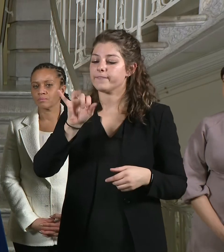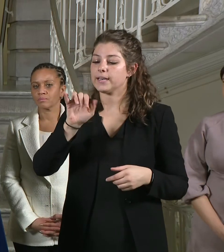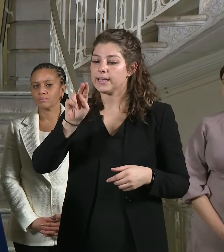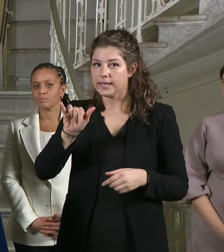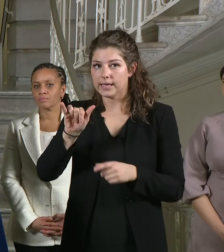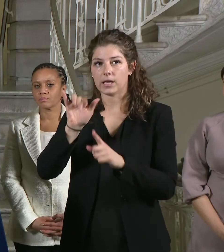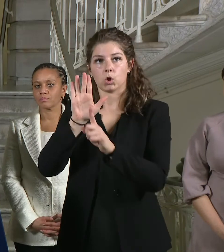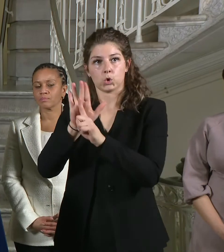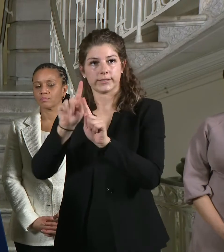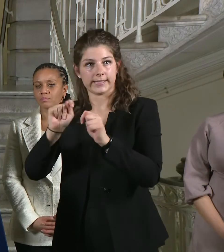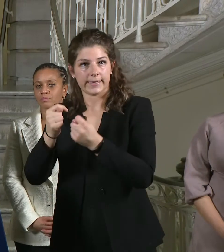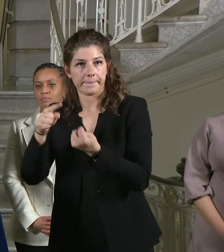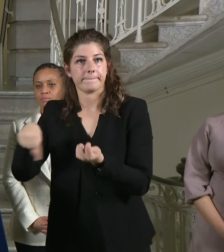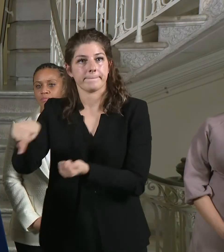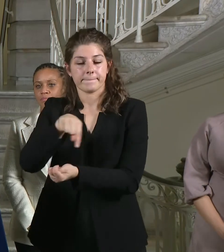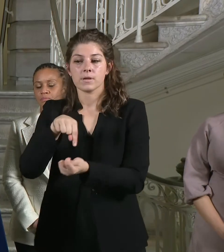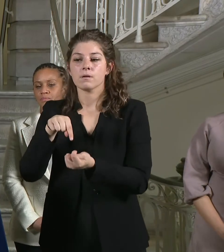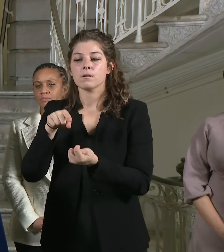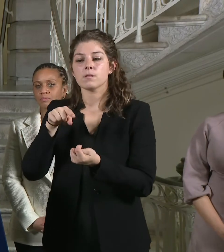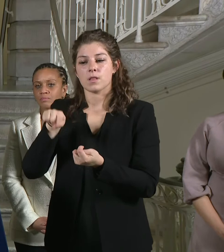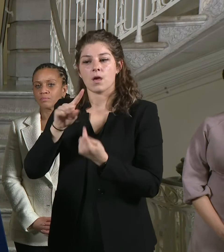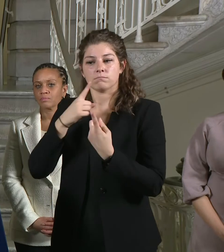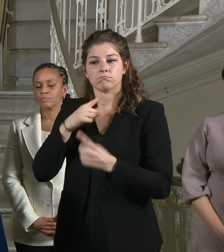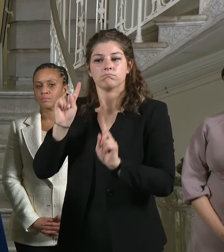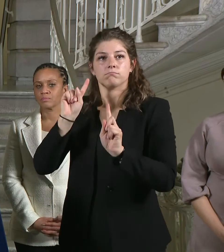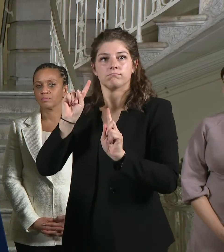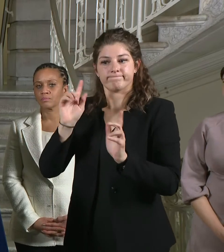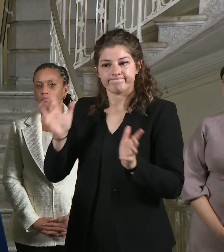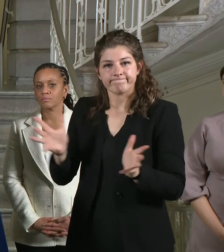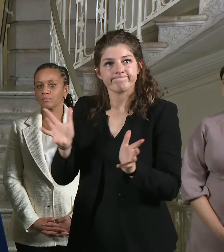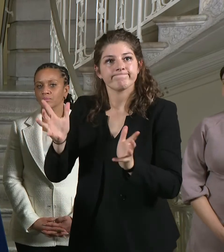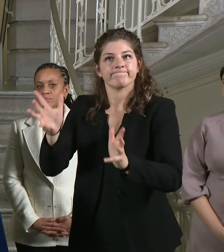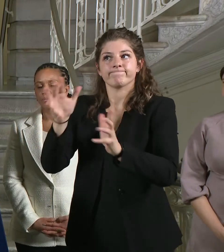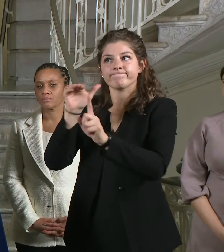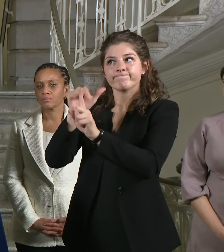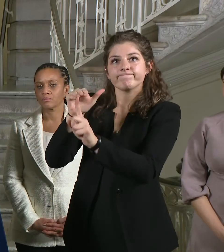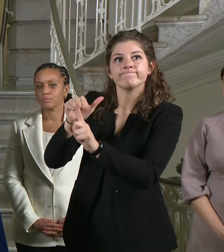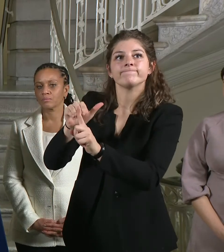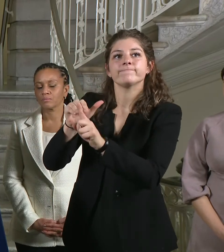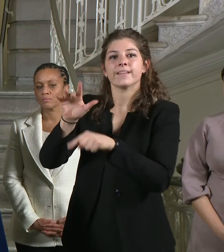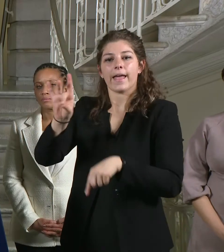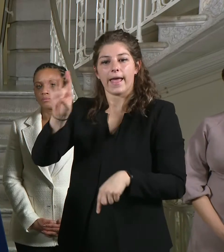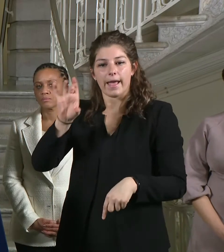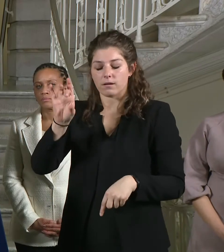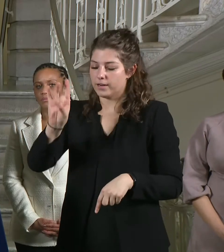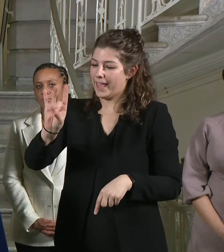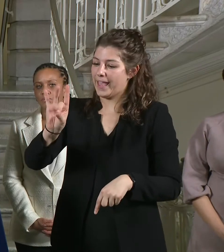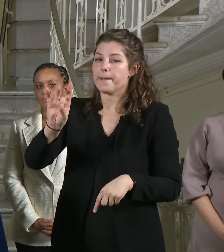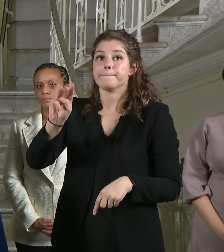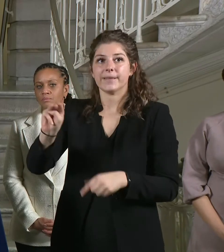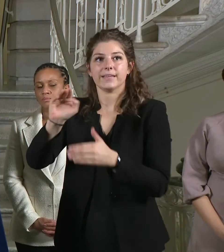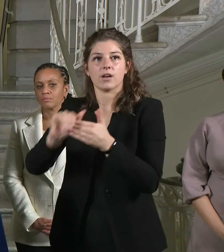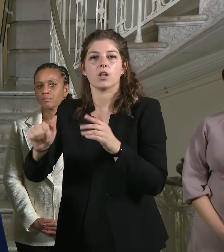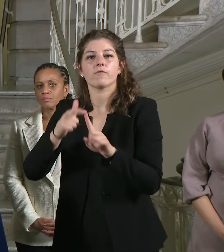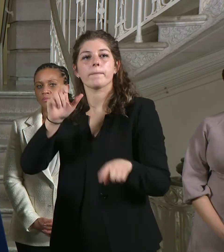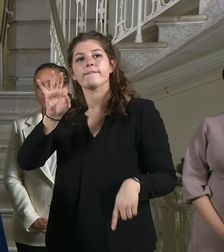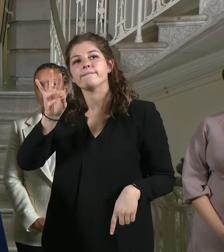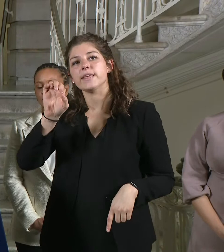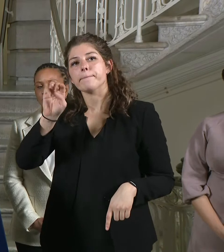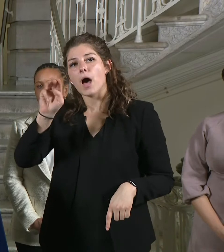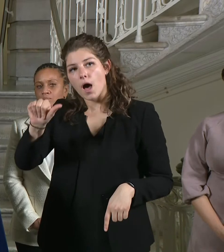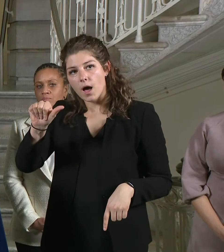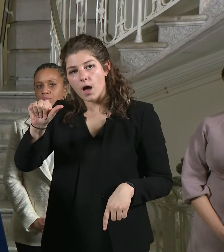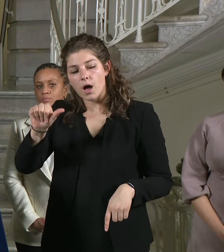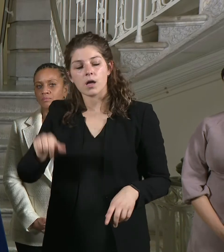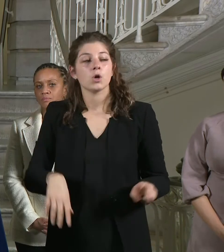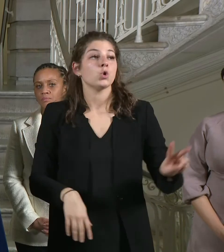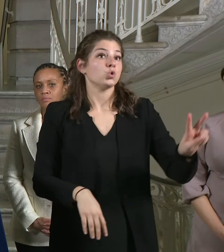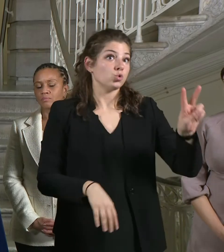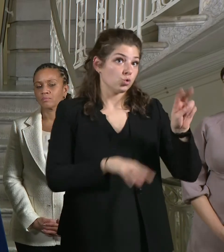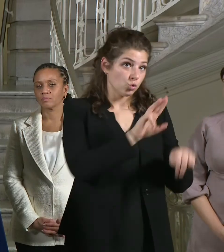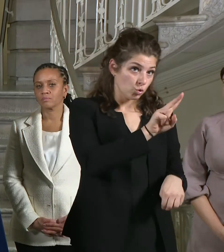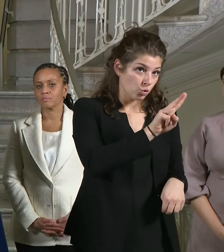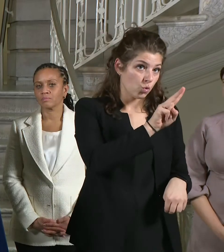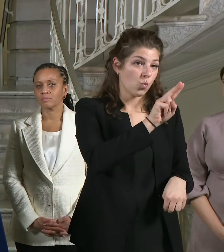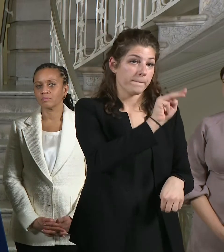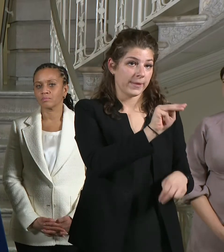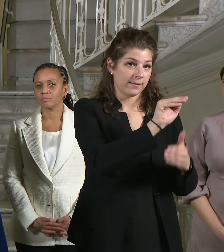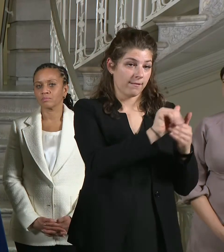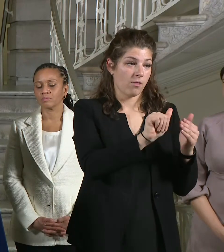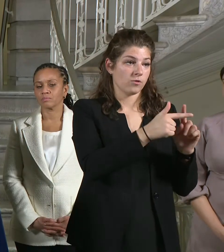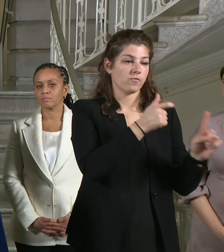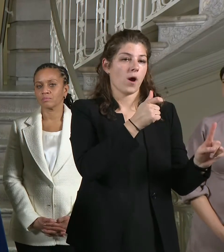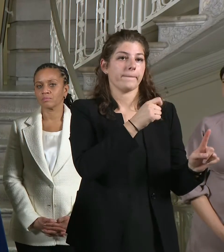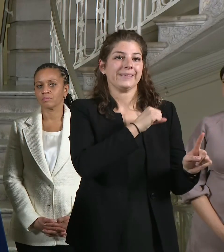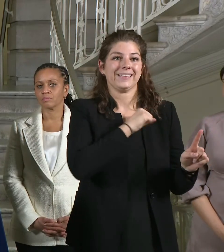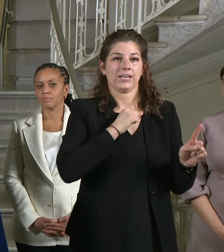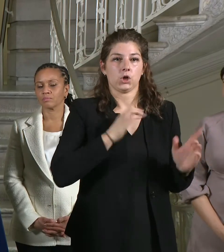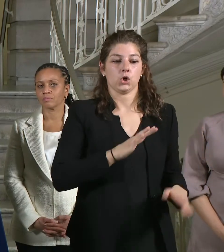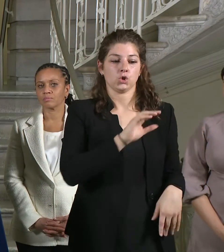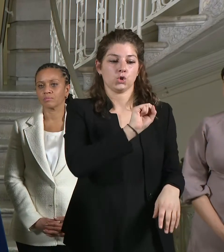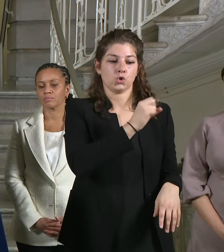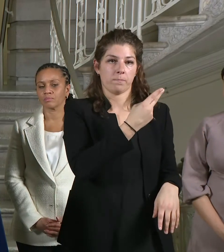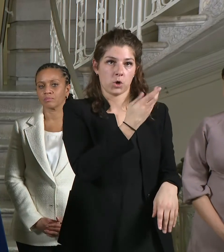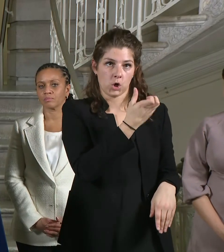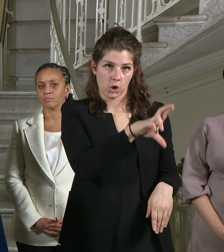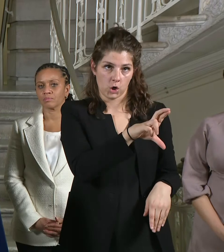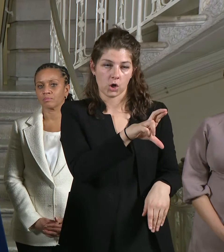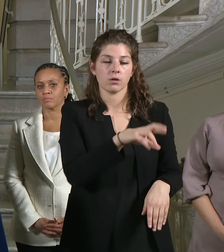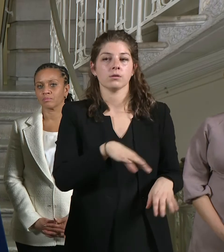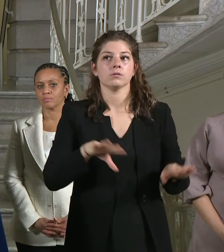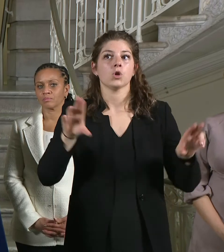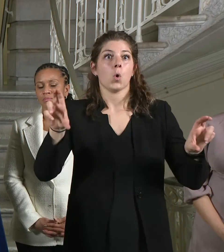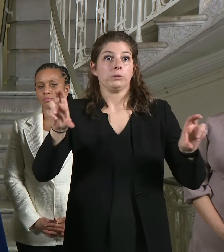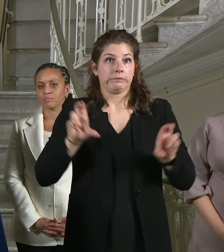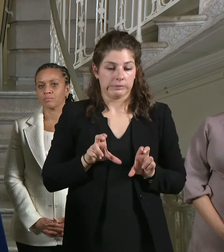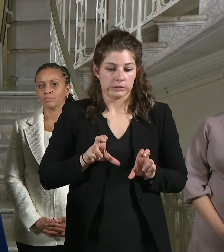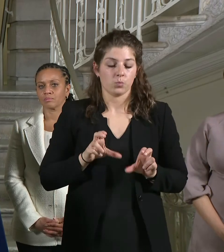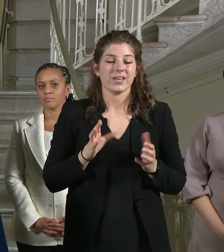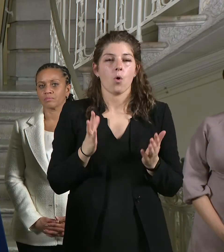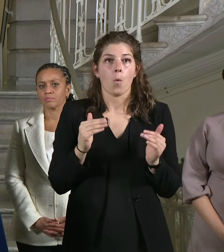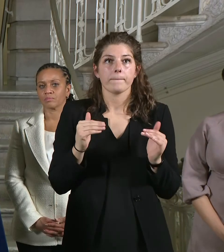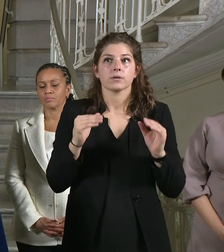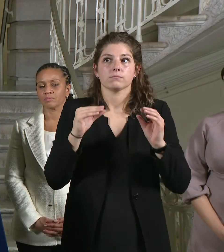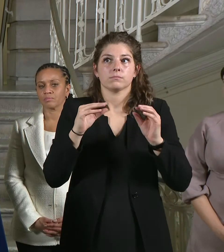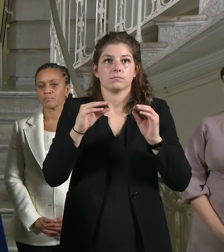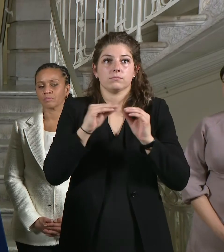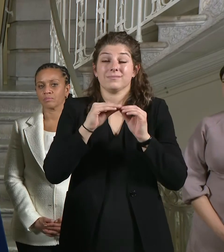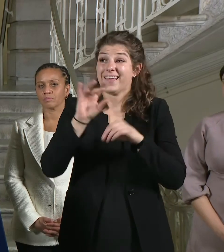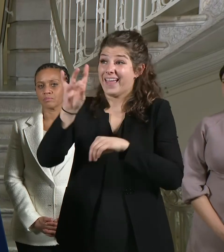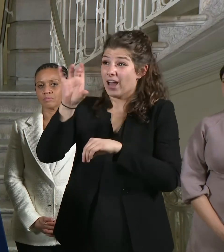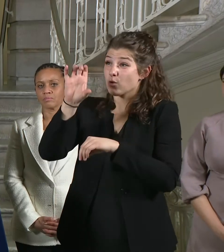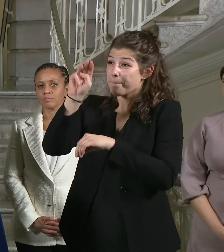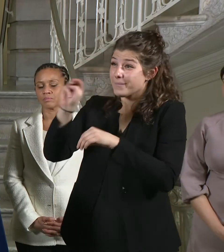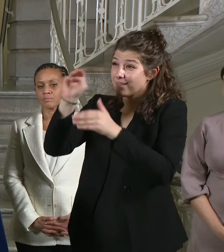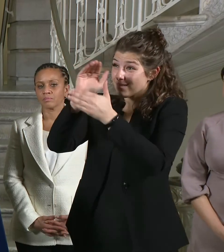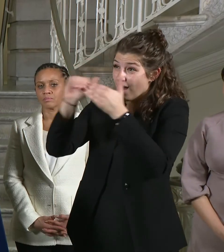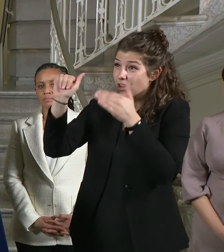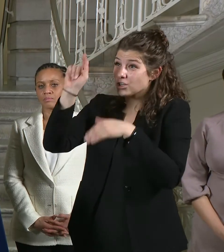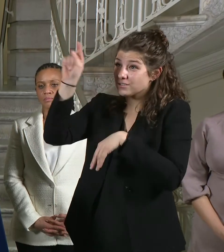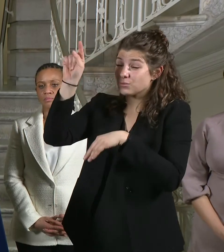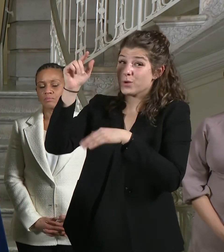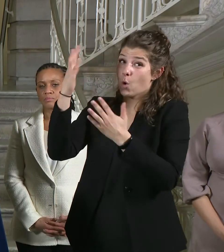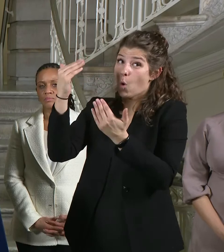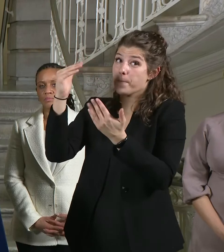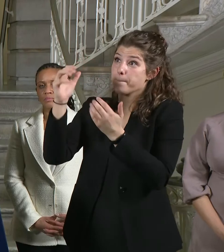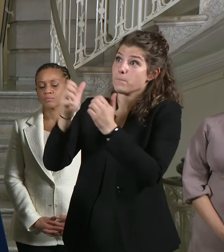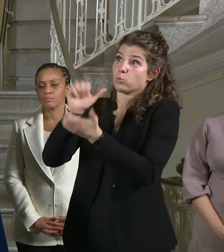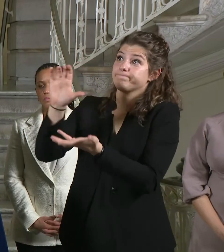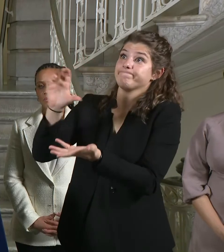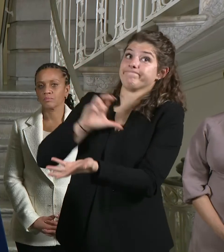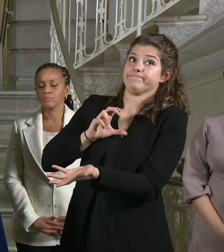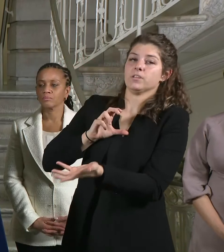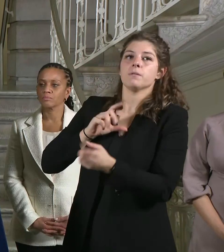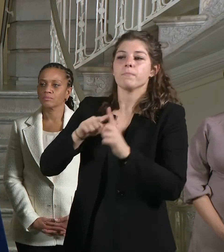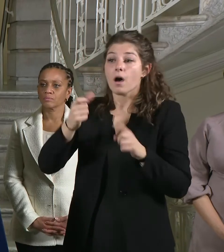RECEIVE.